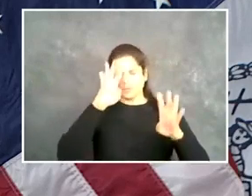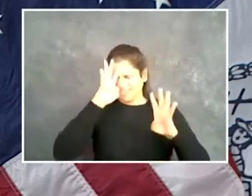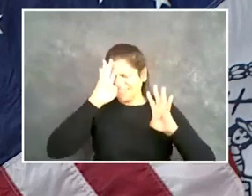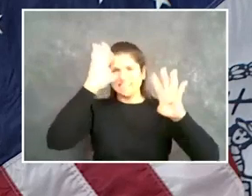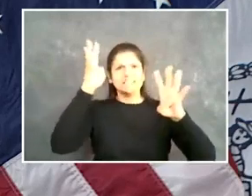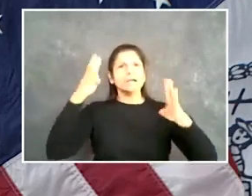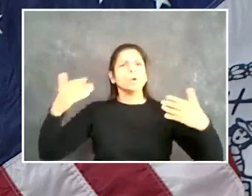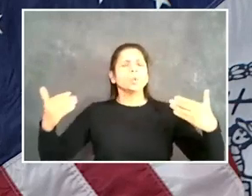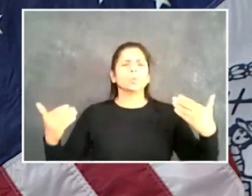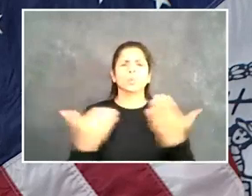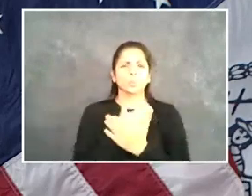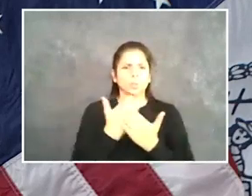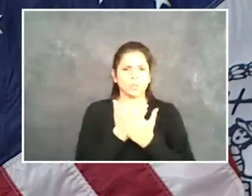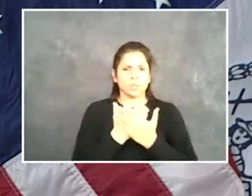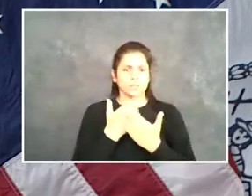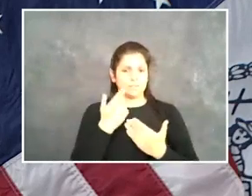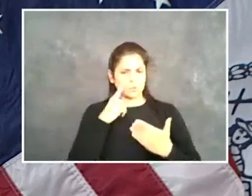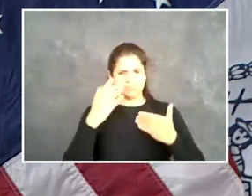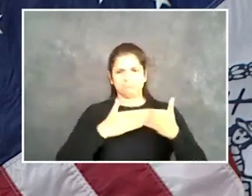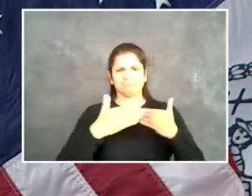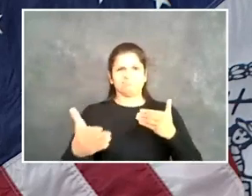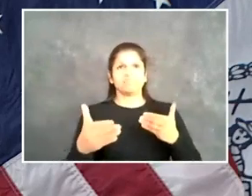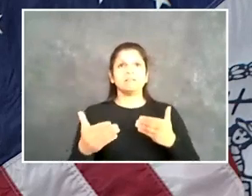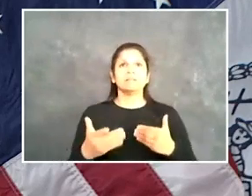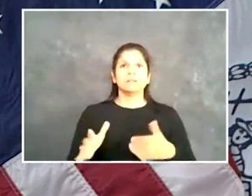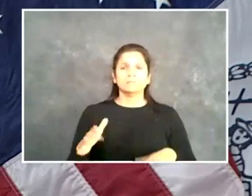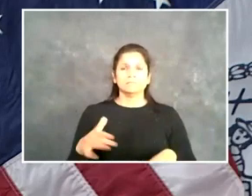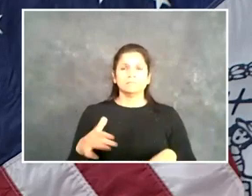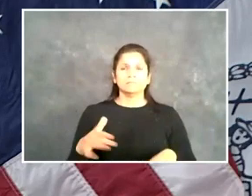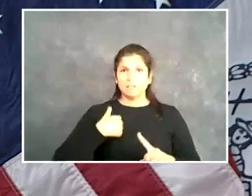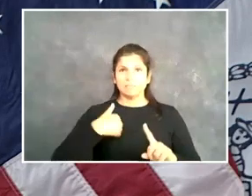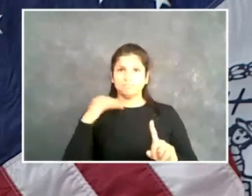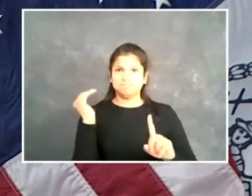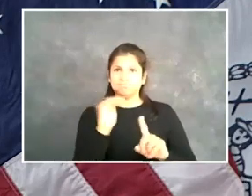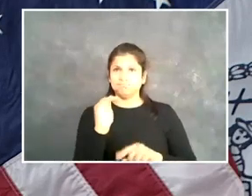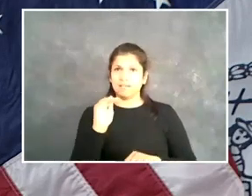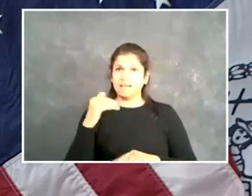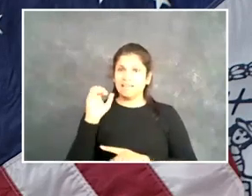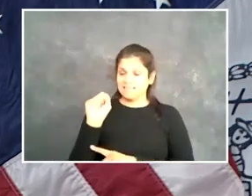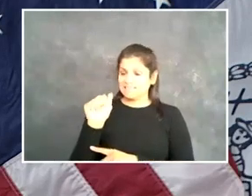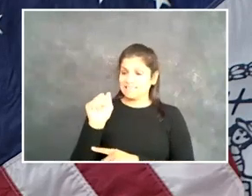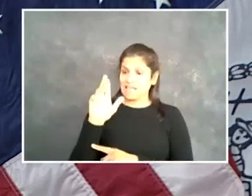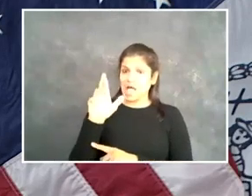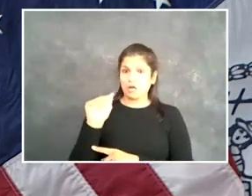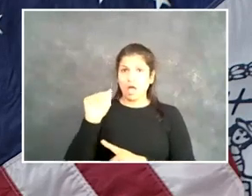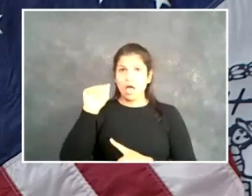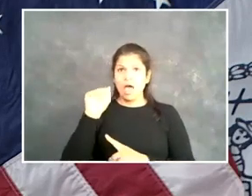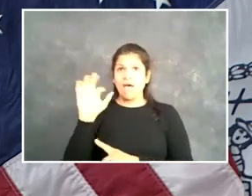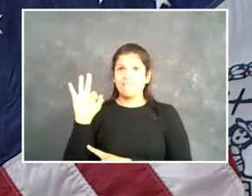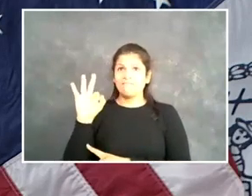AND YEARS AND YEARS. SO, I TALKED TO SARAH FEINBERG. I SAID WE'RE READY TO DO THIS.